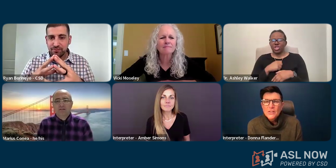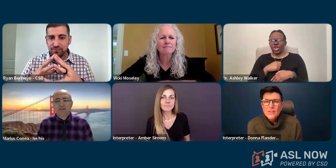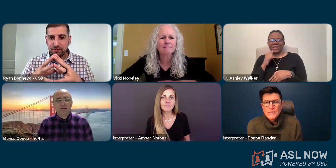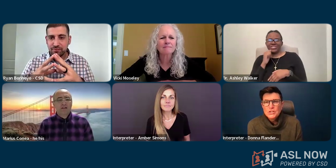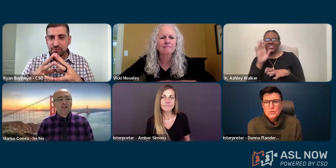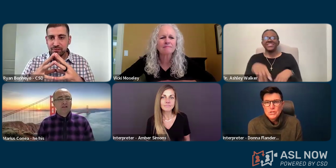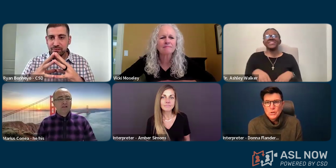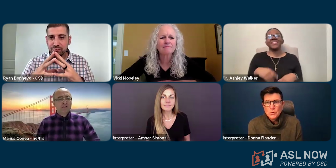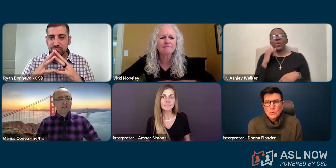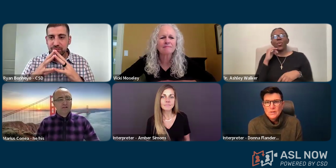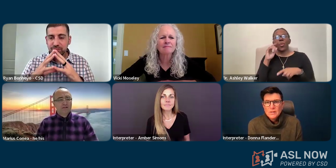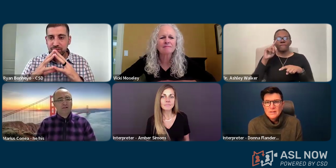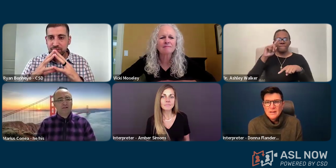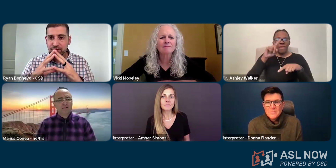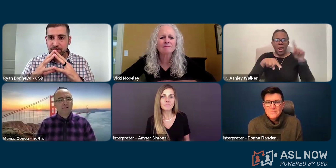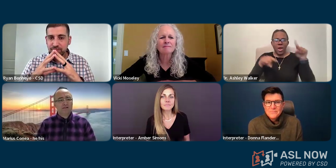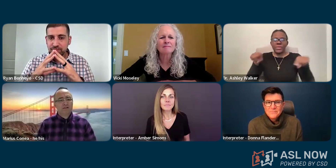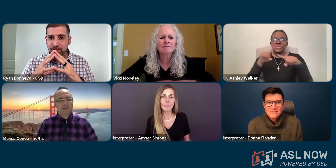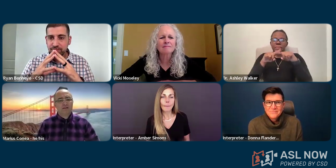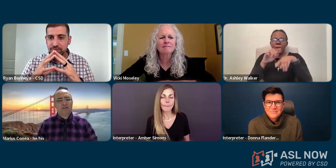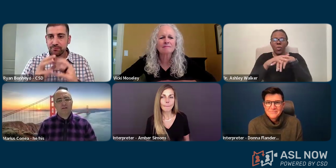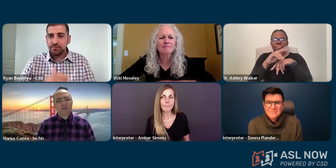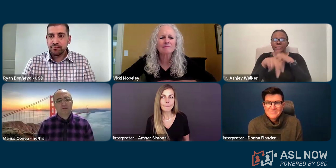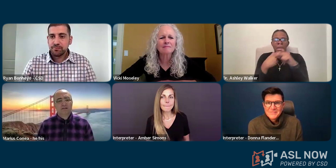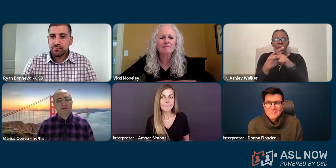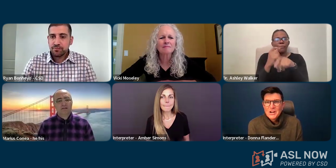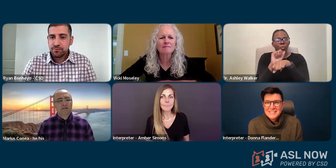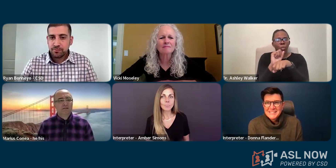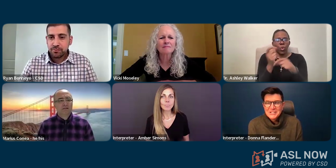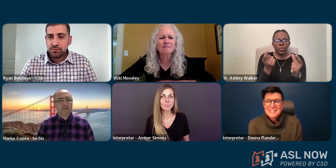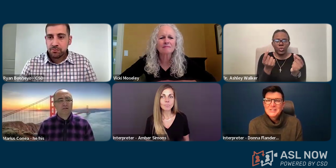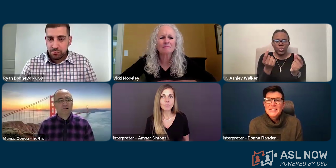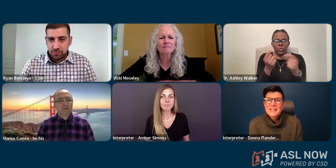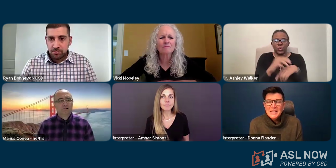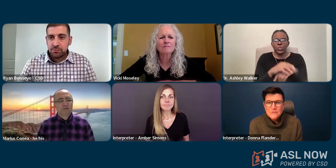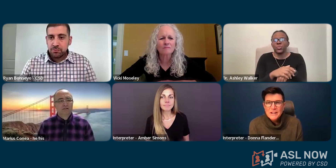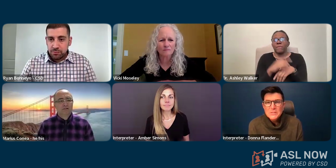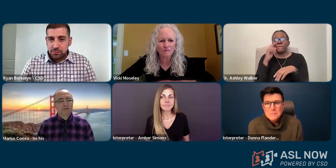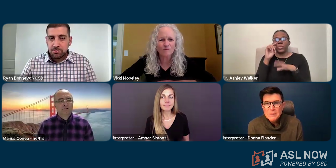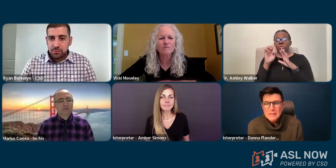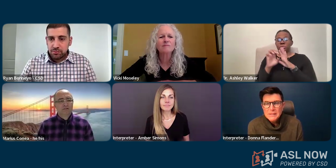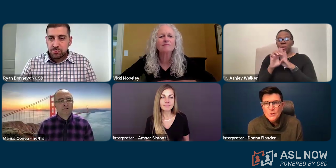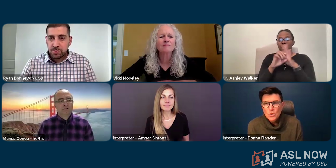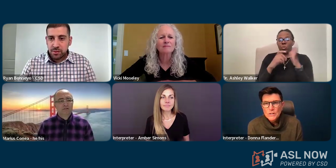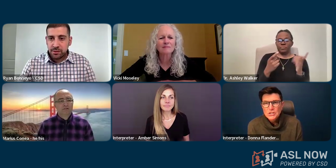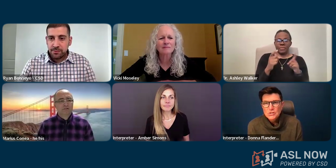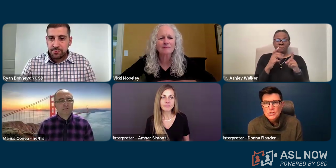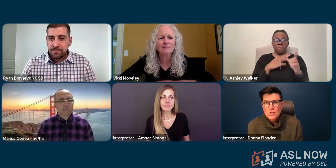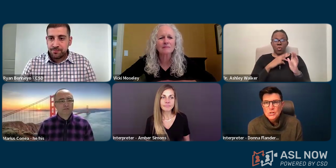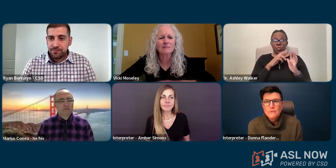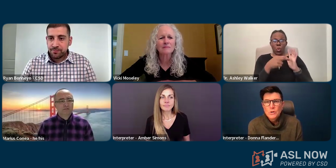depending on the work that you do. Sorry, this is Ashley. So it varies depending on the work that you do.